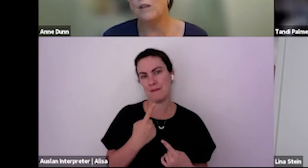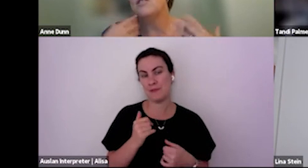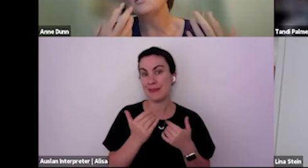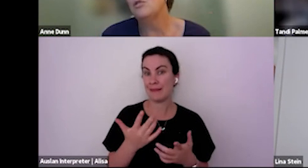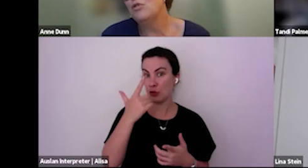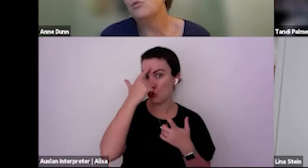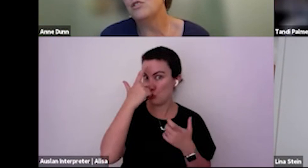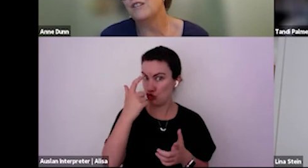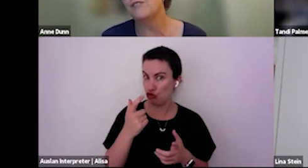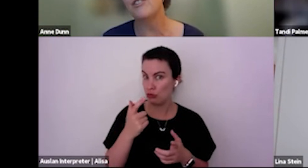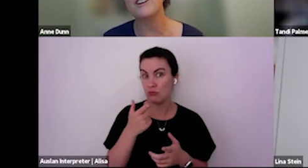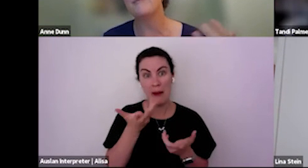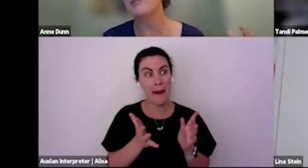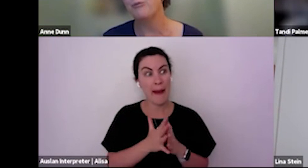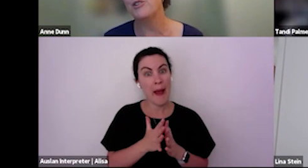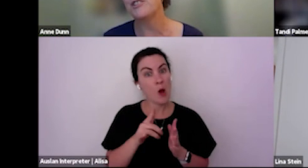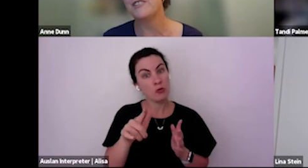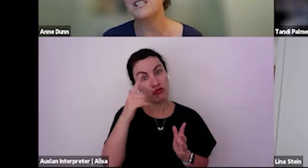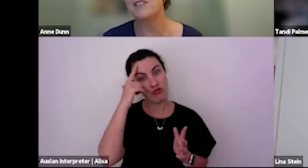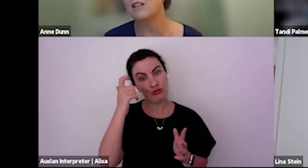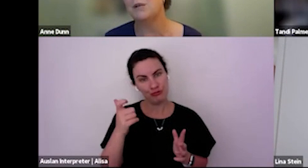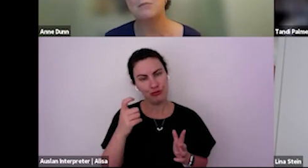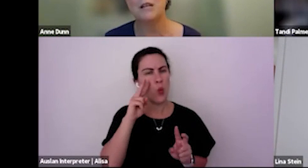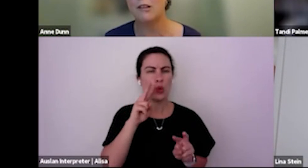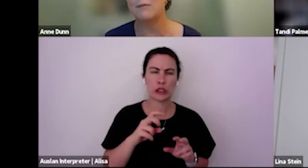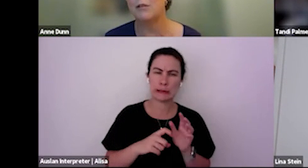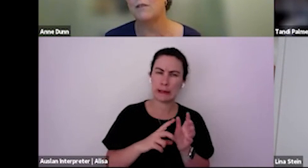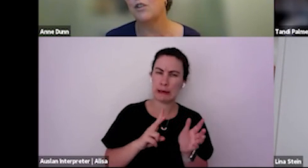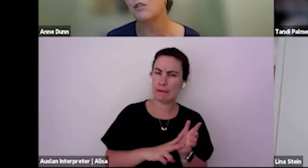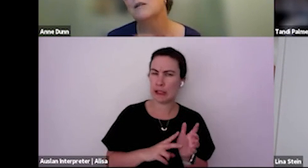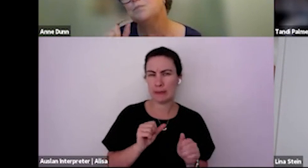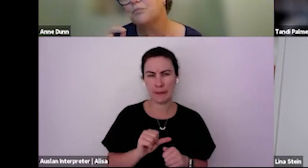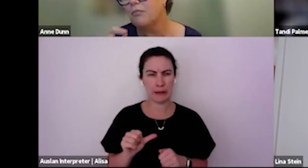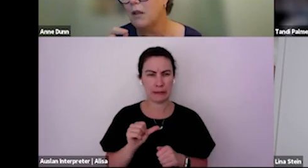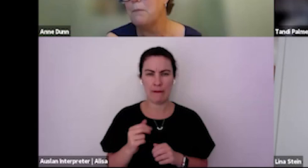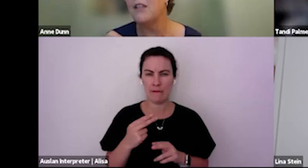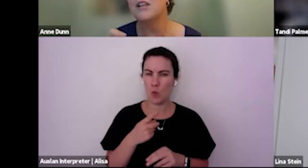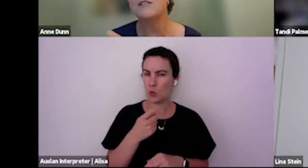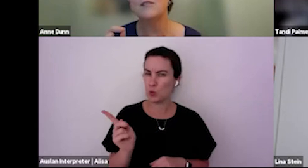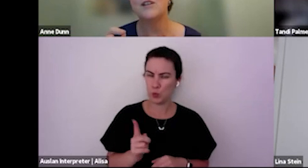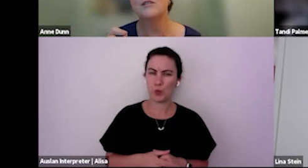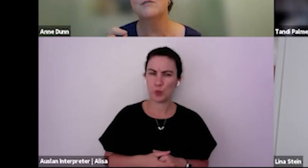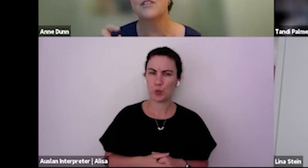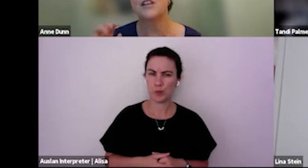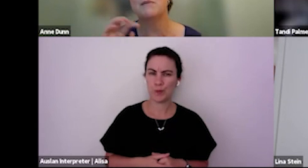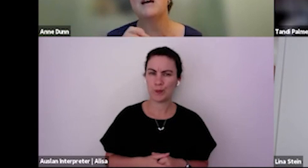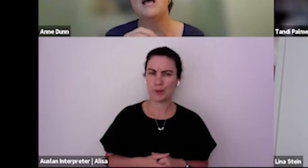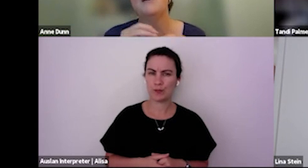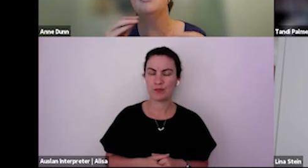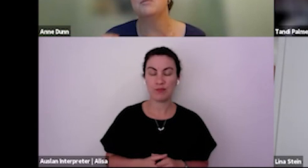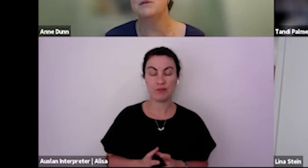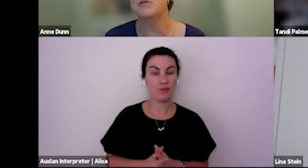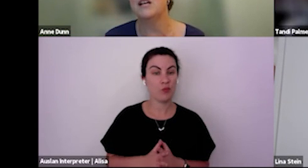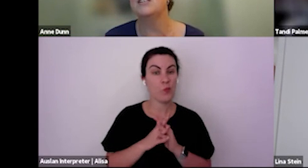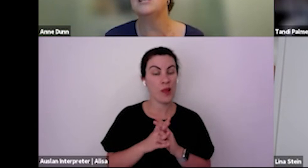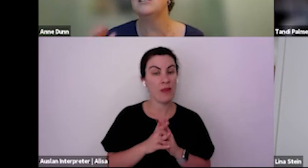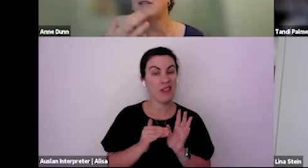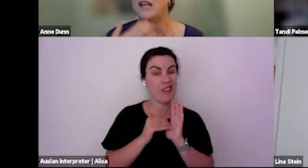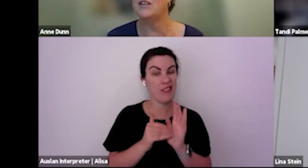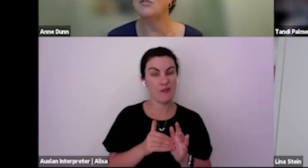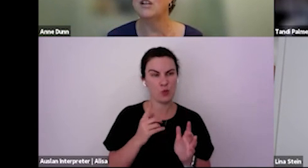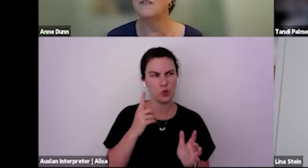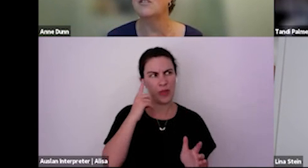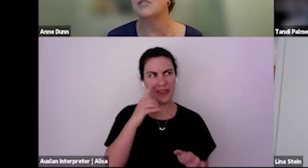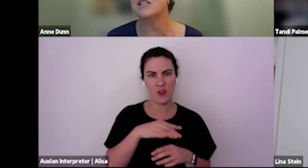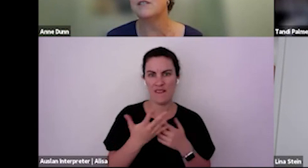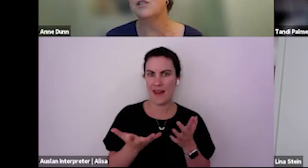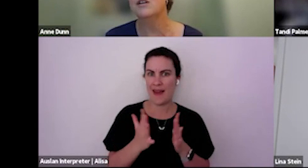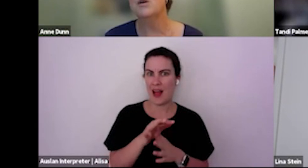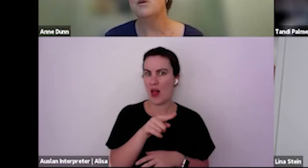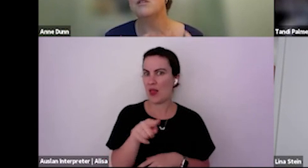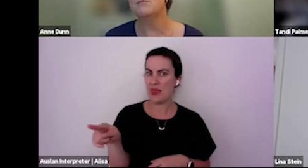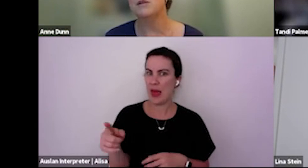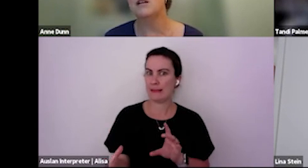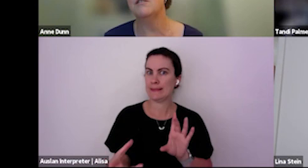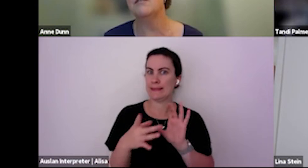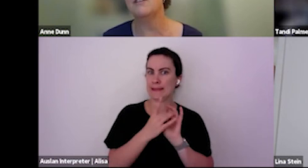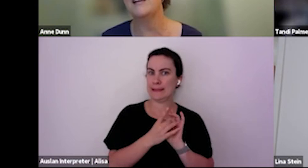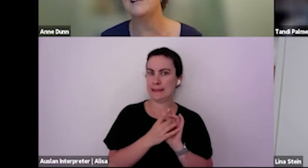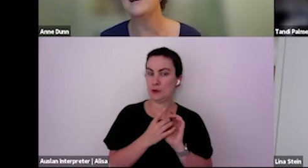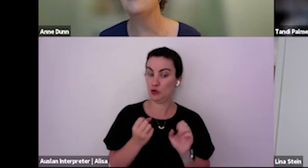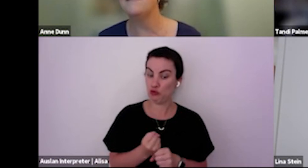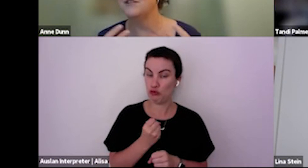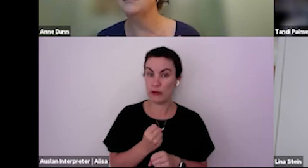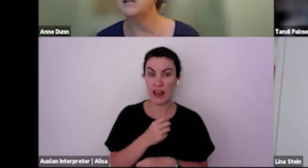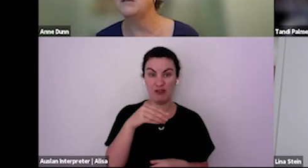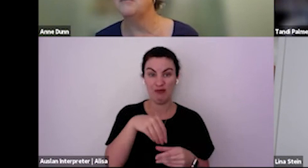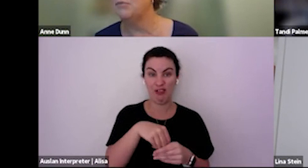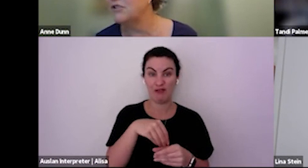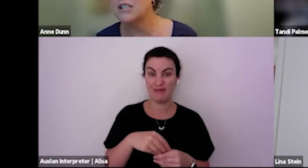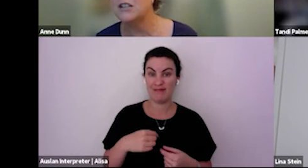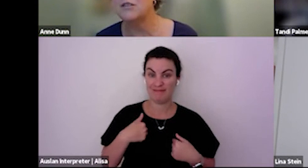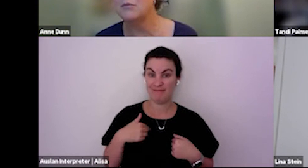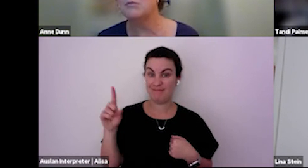We are in the middle of creating a film project at the moment.